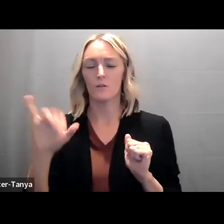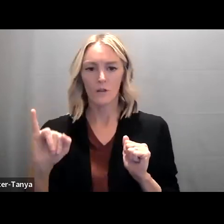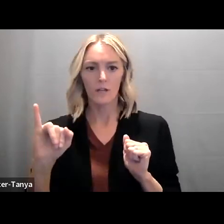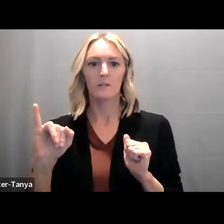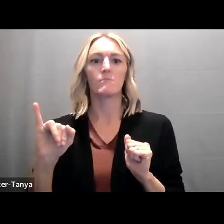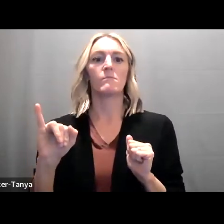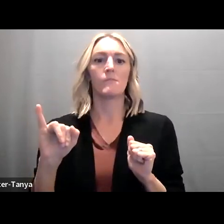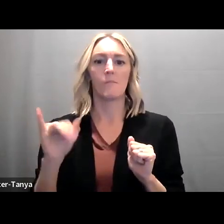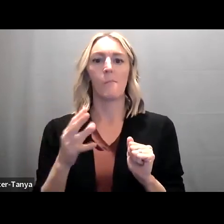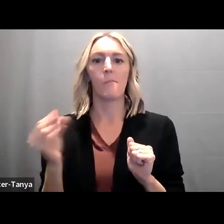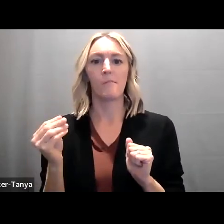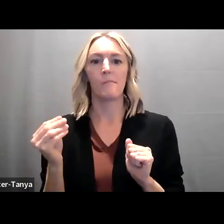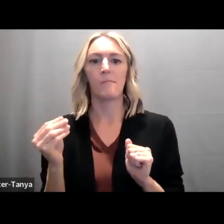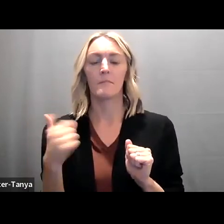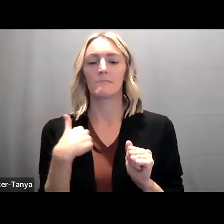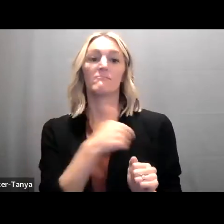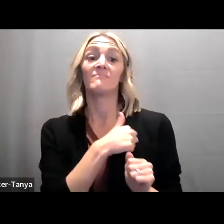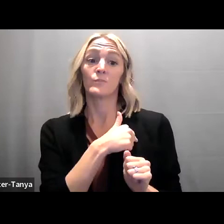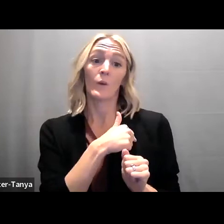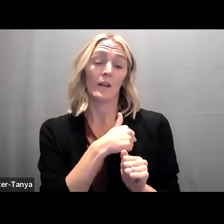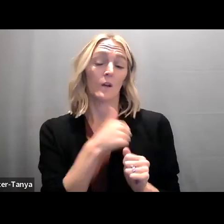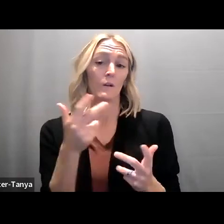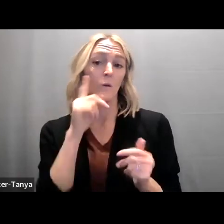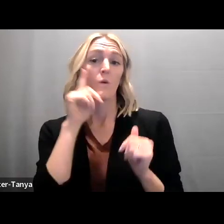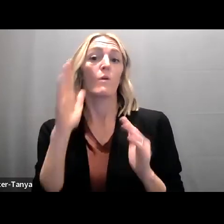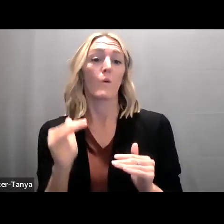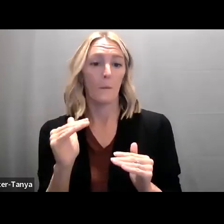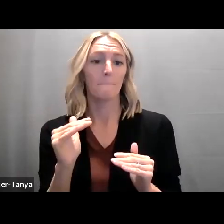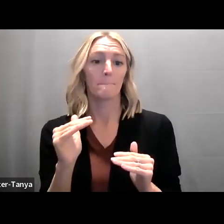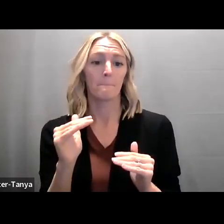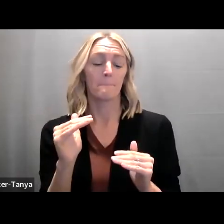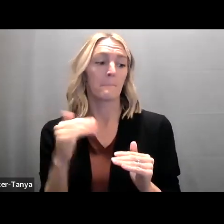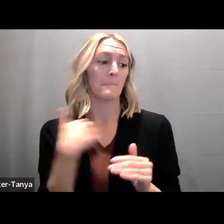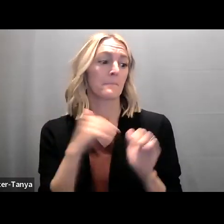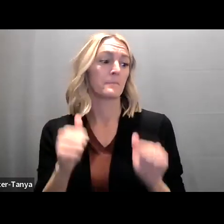Ask this is something that we are hoping that we can encourage the work that centers and